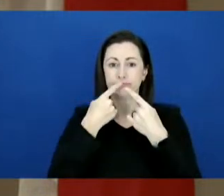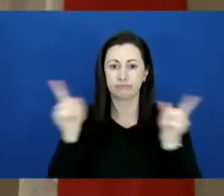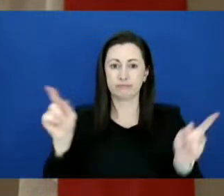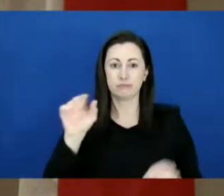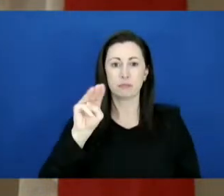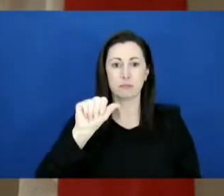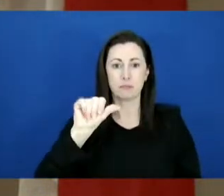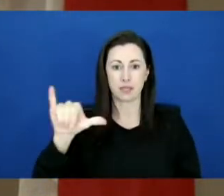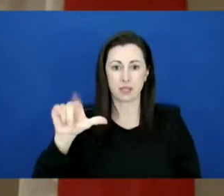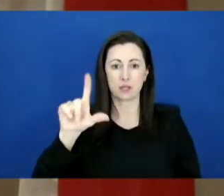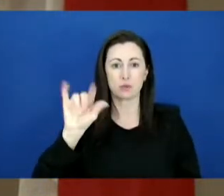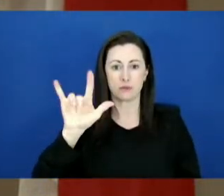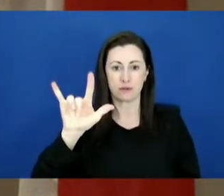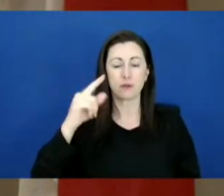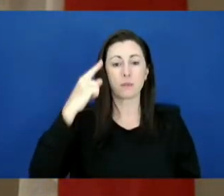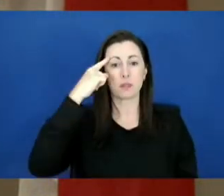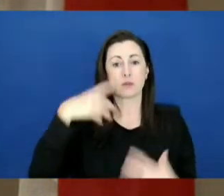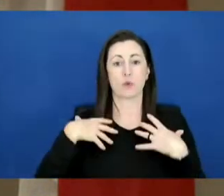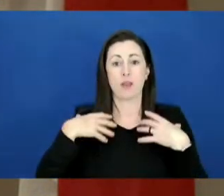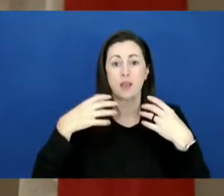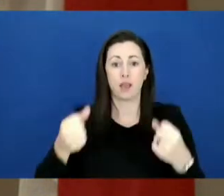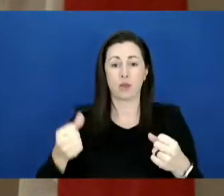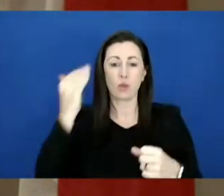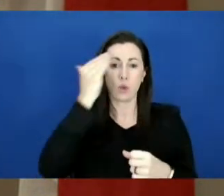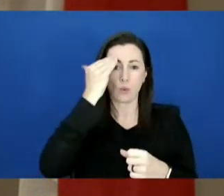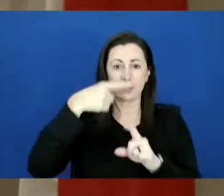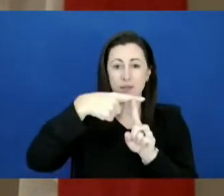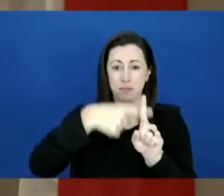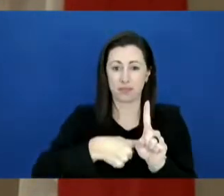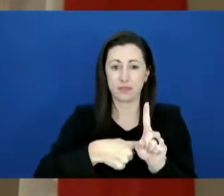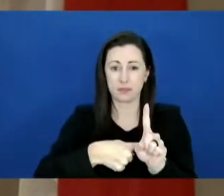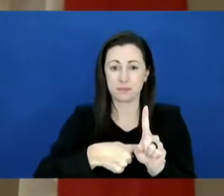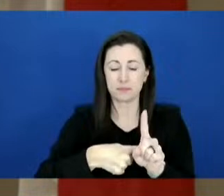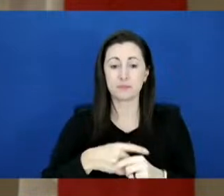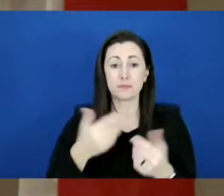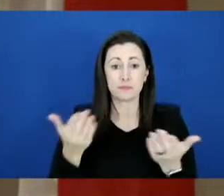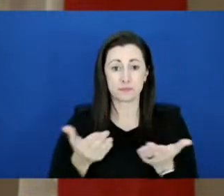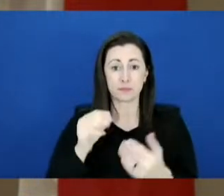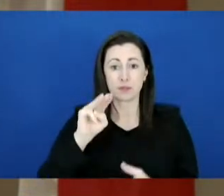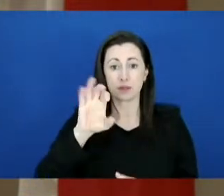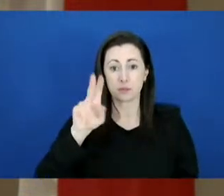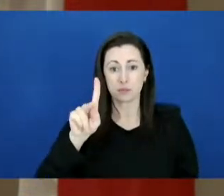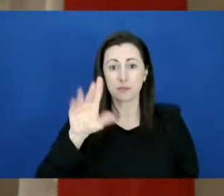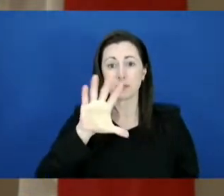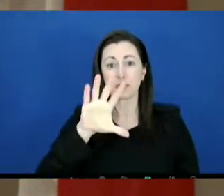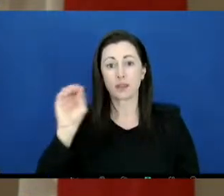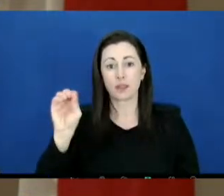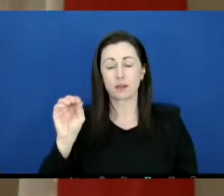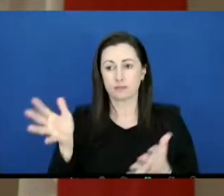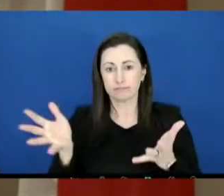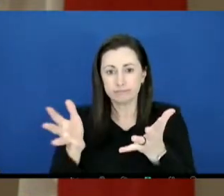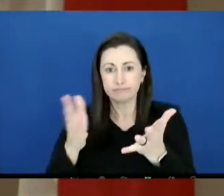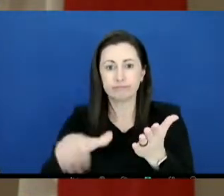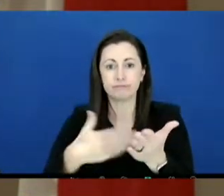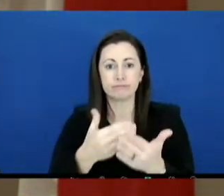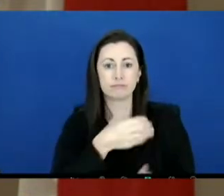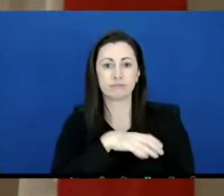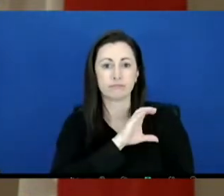MECKLENBURG BOARD OF COUNTY COMMISSIONERS JOINS THE STATE OF NORTH CAROLINA AND PROCLAIMS MAY